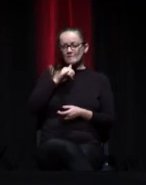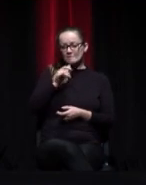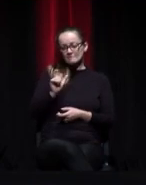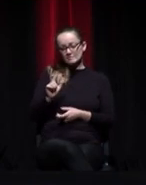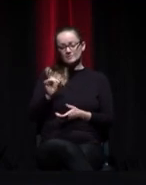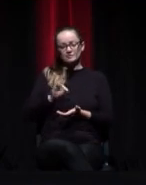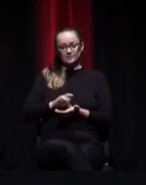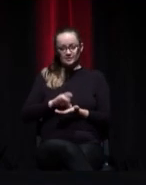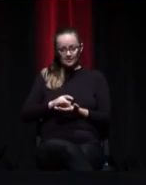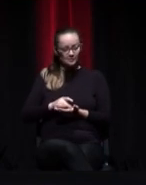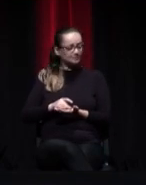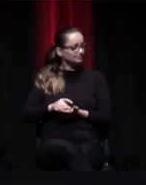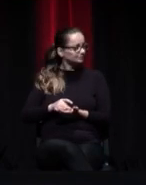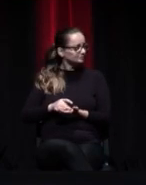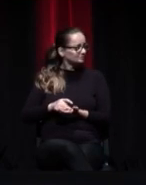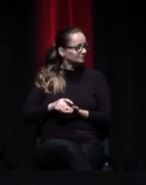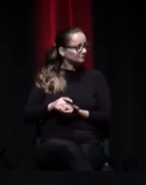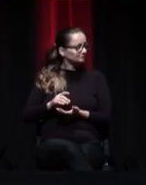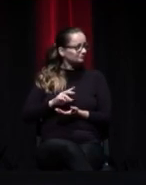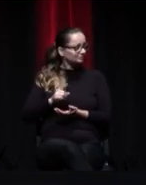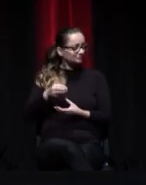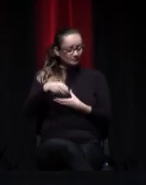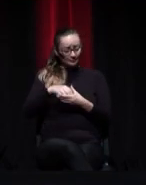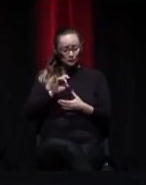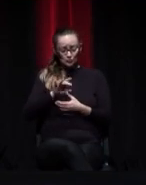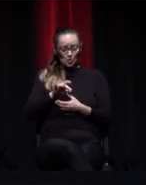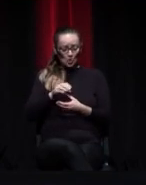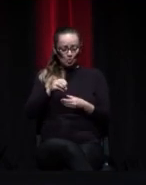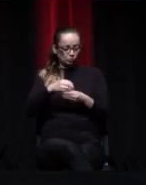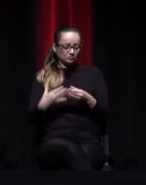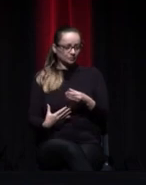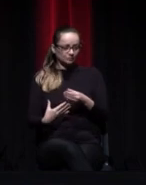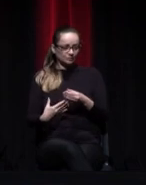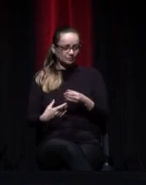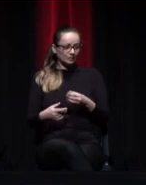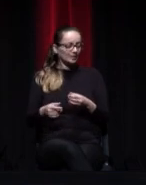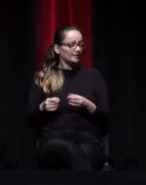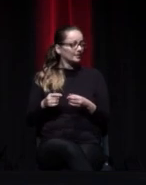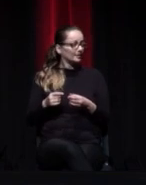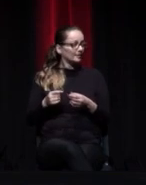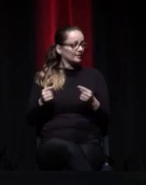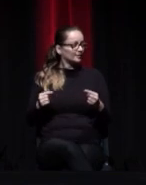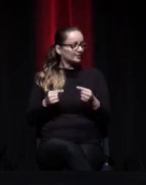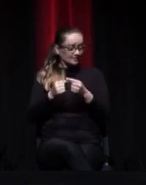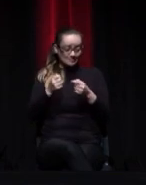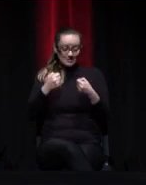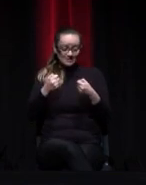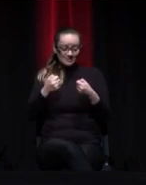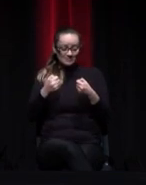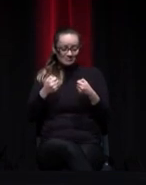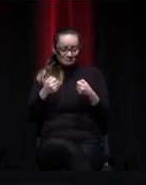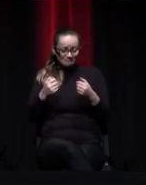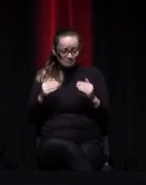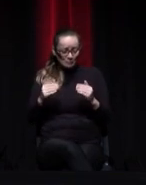It isn't an effect of truth in relation to the content, but it's an effect of truth in relation to some kind of coherence to themselves in time.